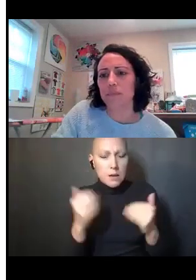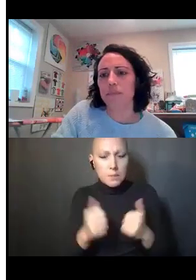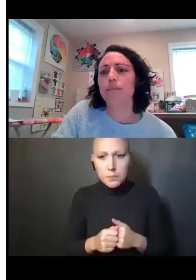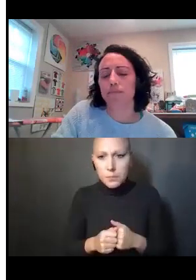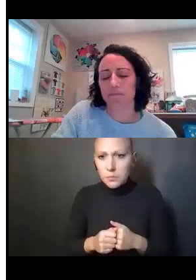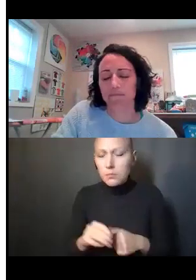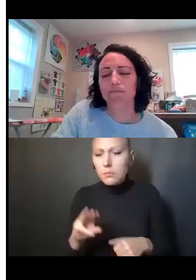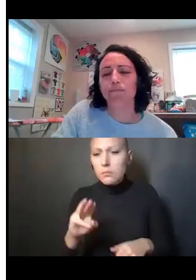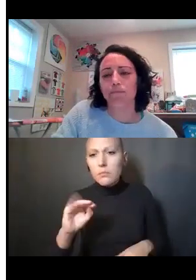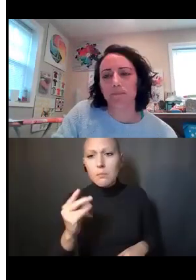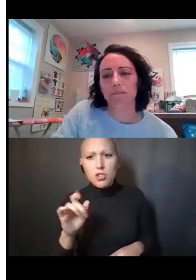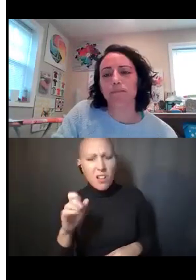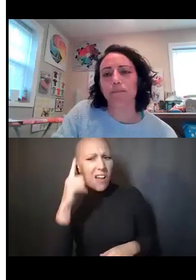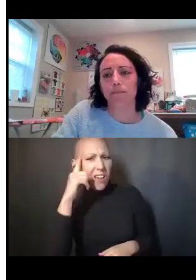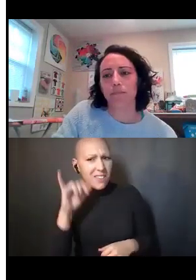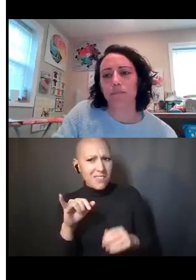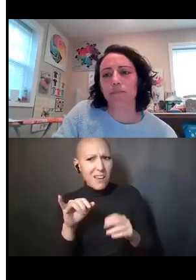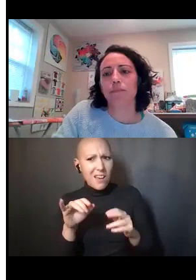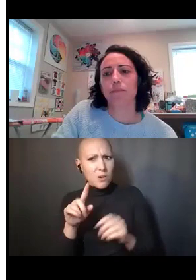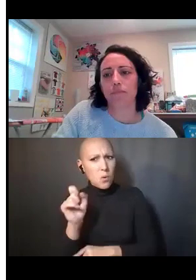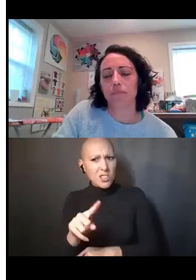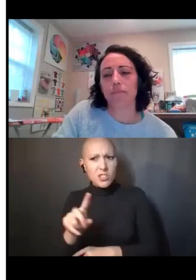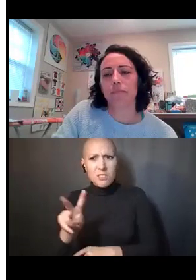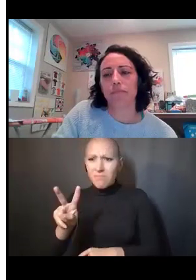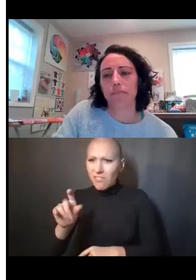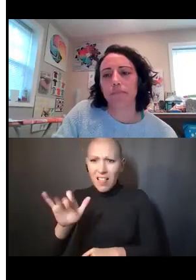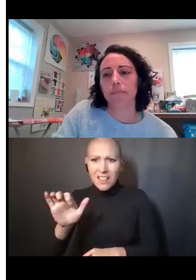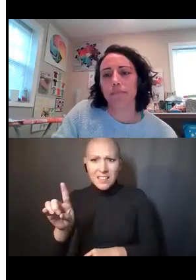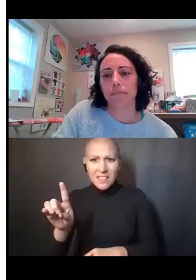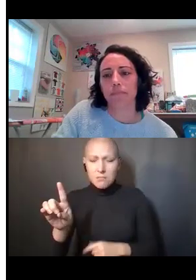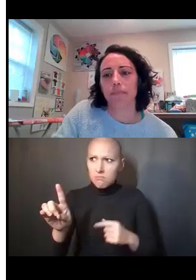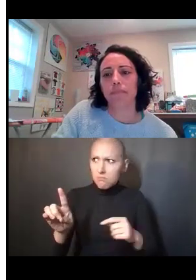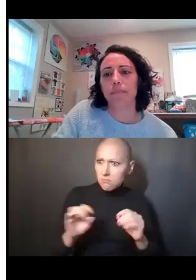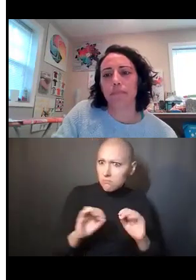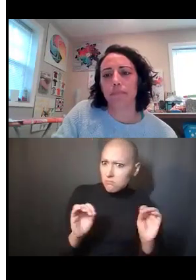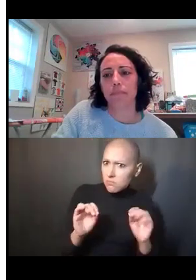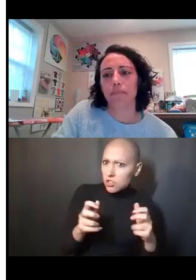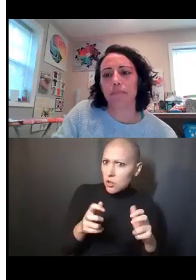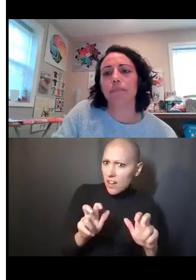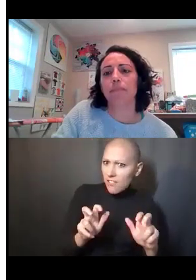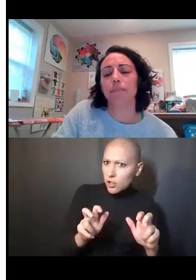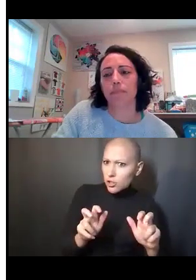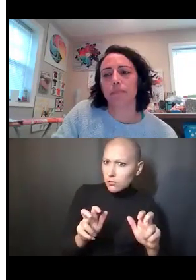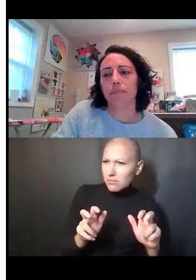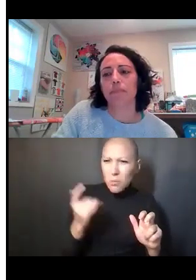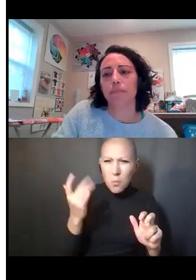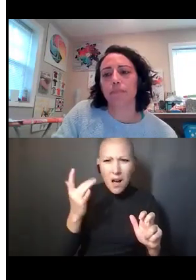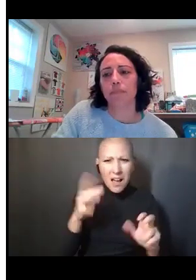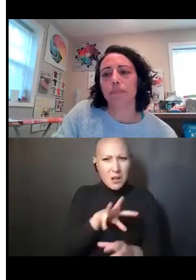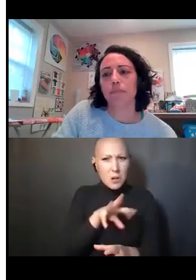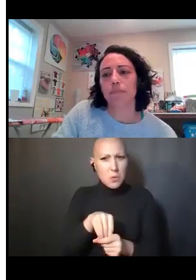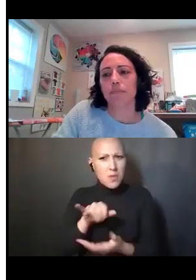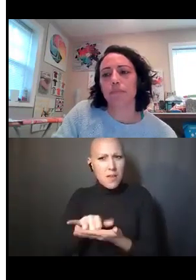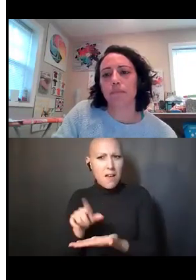Because if there's no effort, then why would it be included? Right? And so I do think we need to look at that, Kristin.